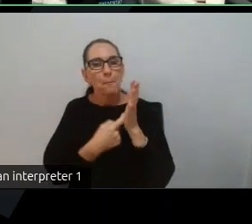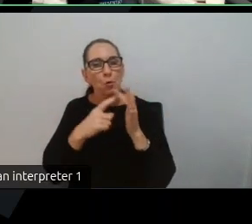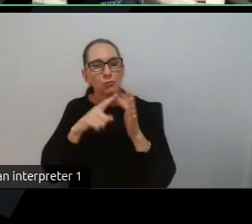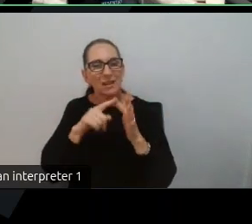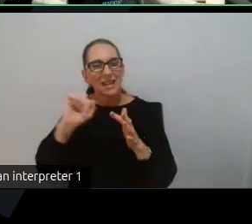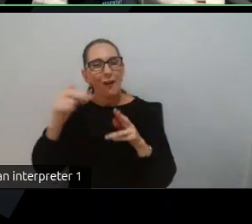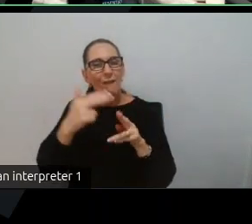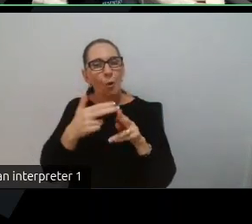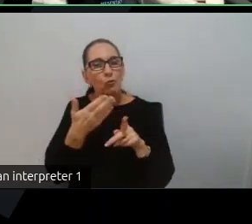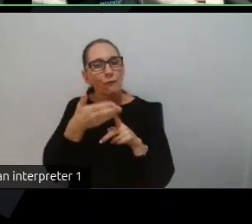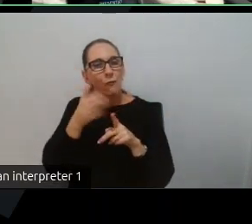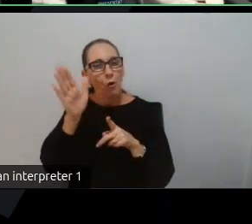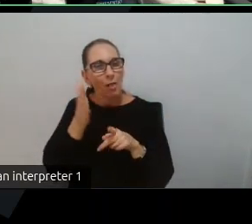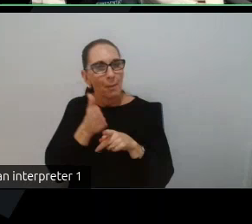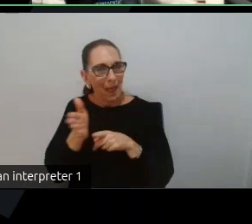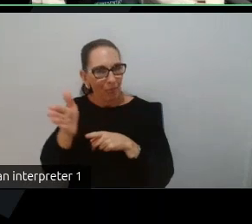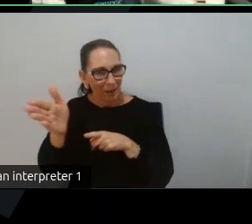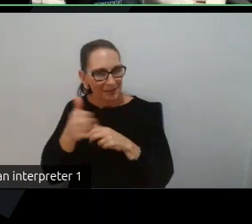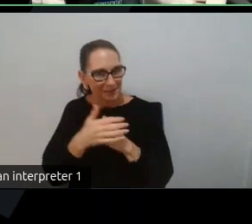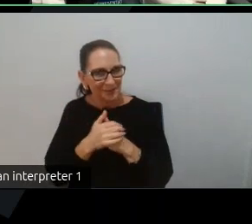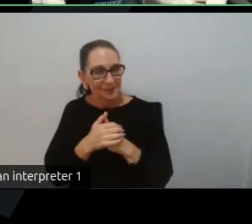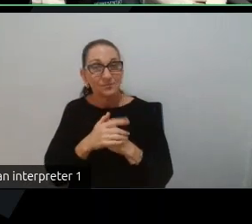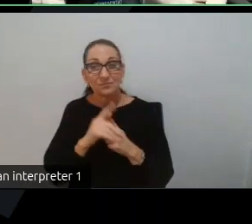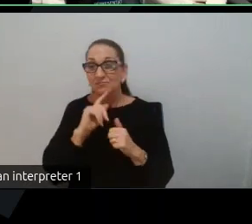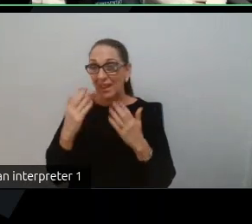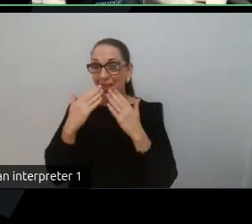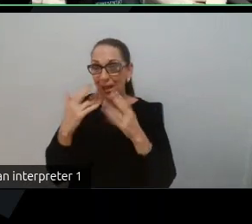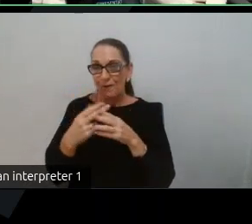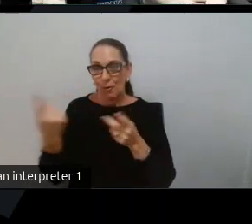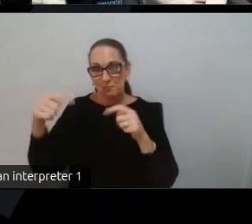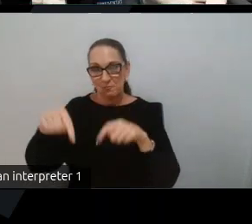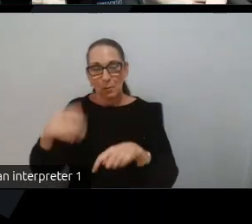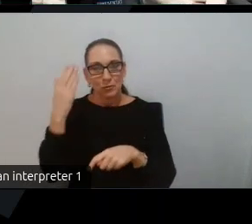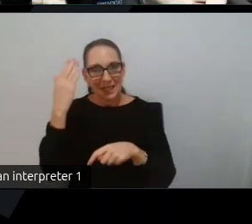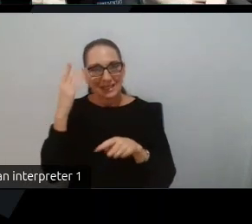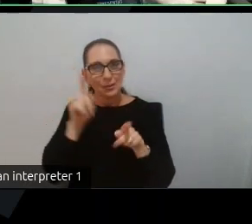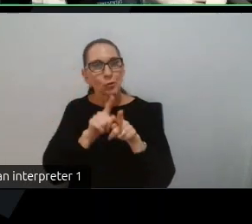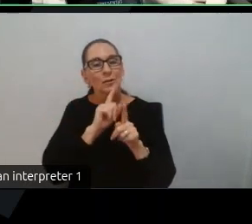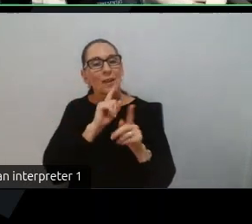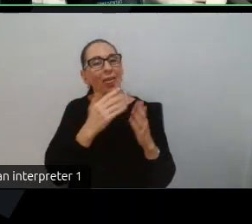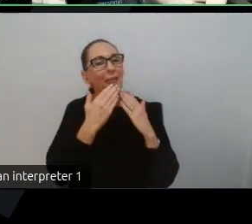um coming here today and presenting and also thank you to our interpreters. Just a little